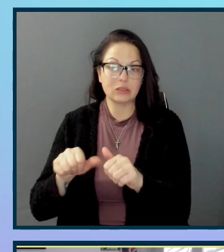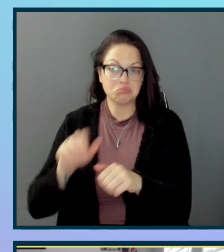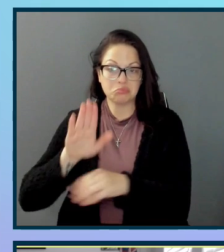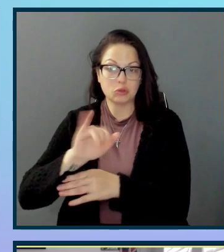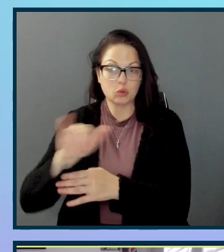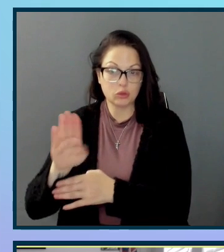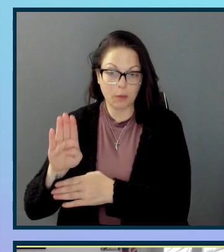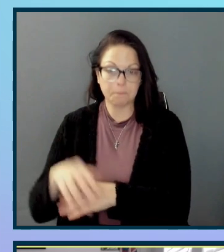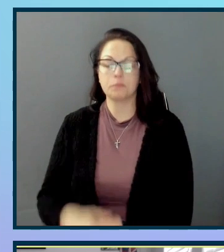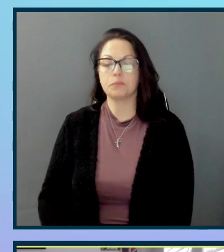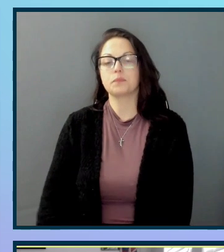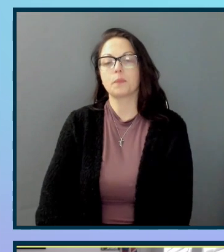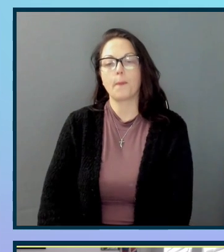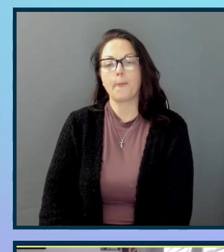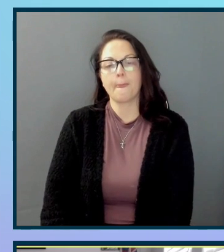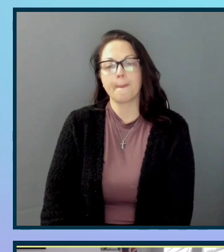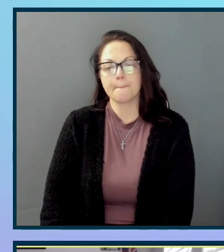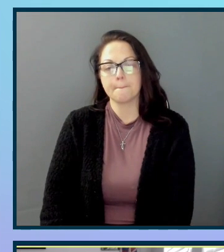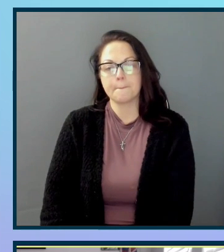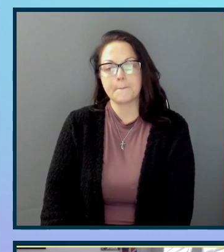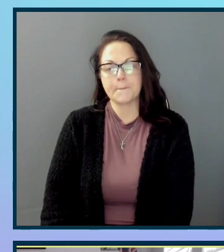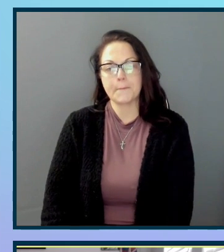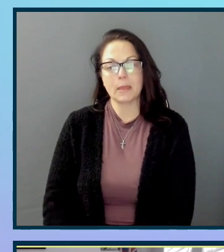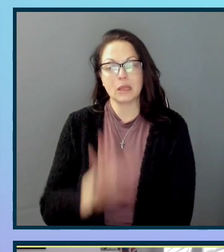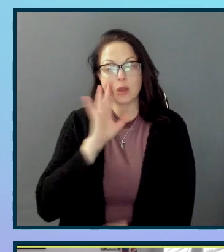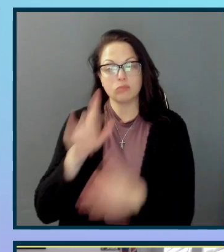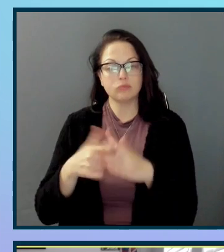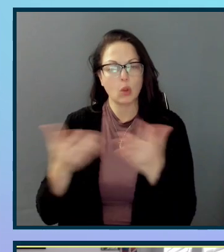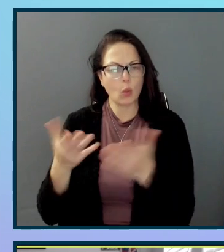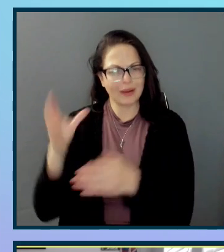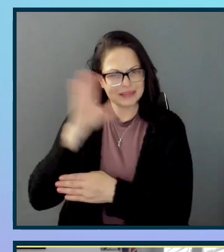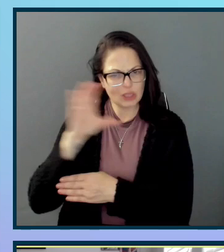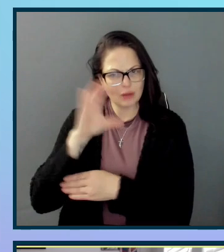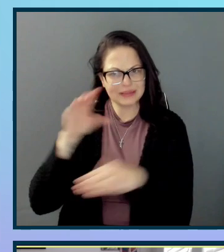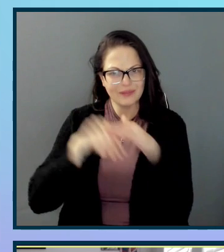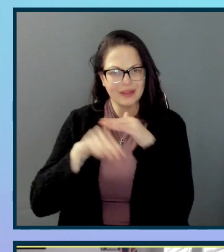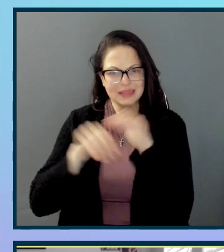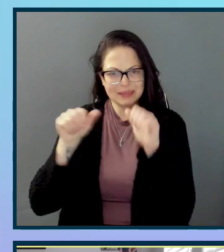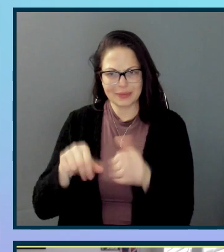So with that, I'll start out with what is cognitive accessibility and what does it mean?